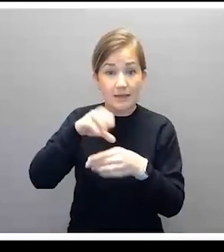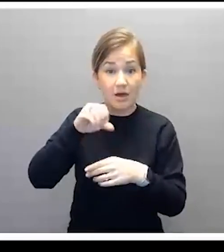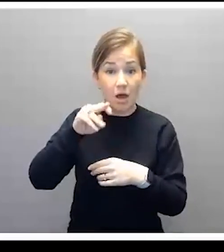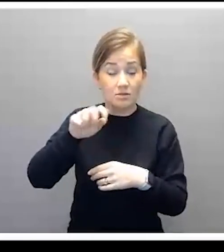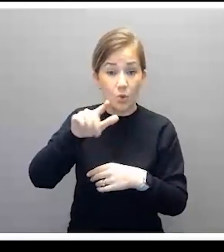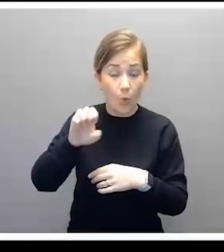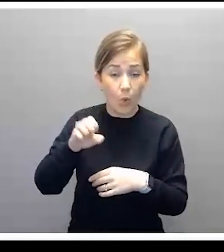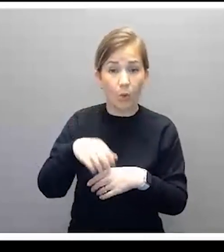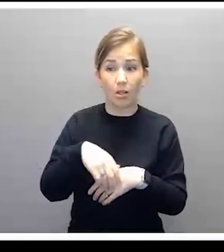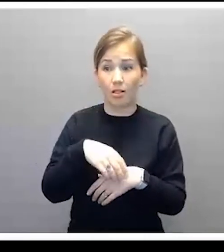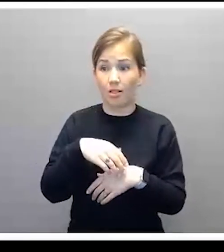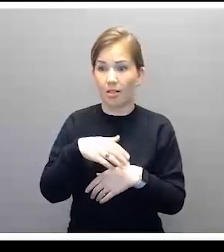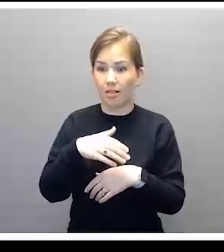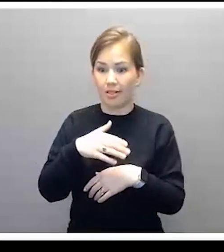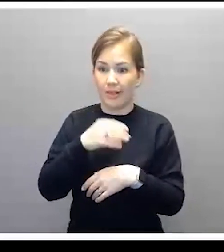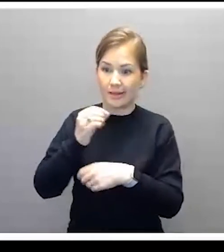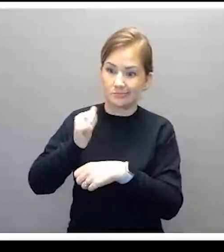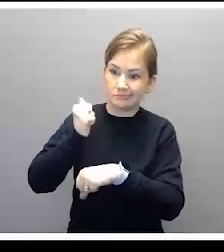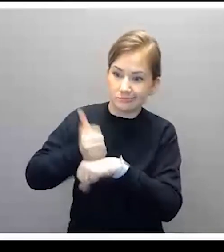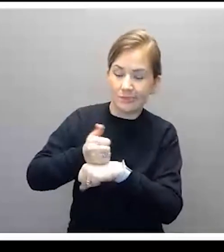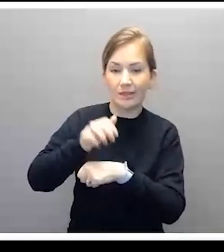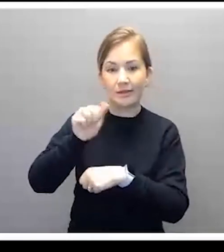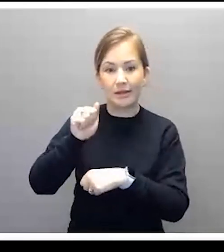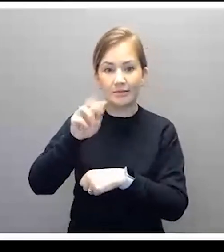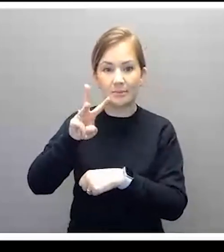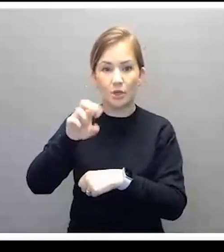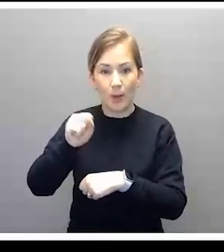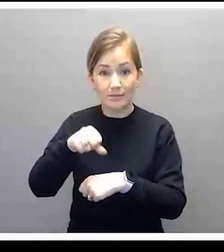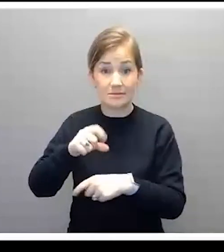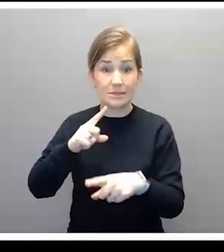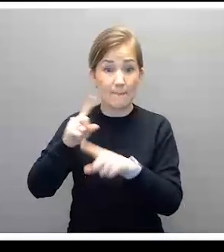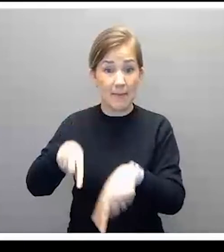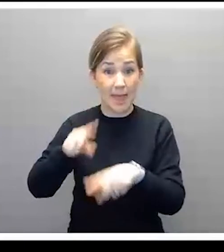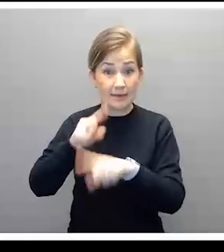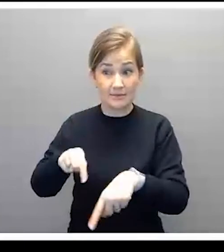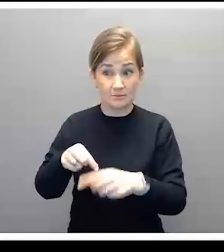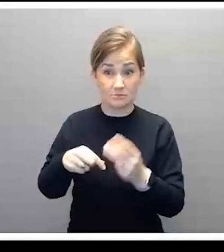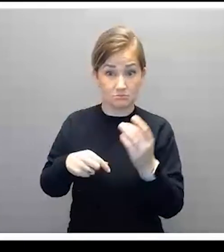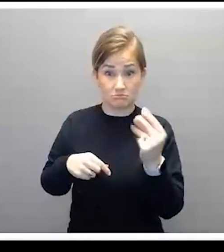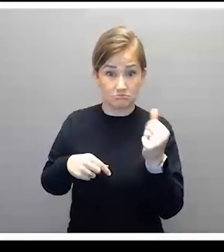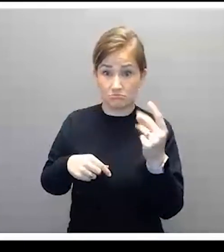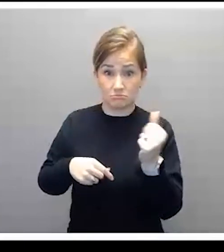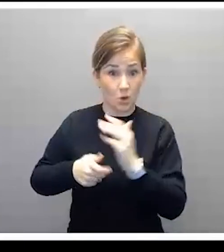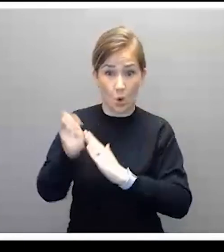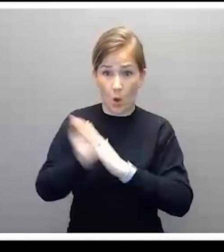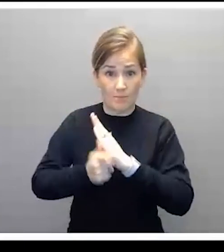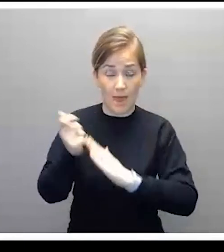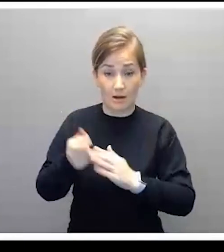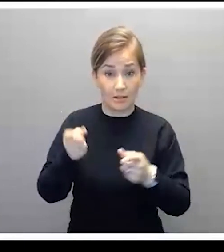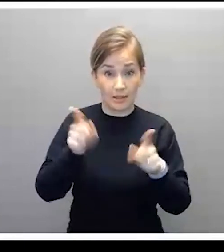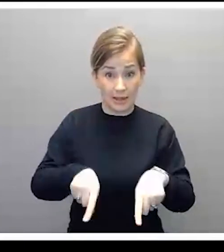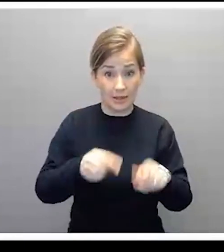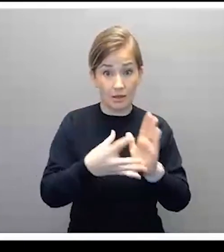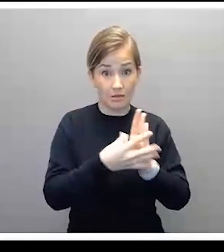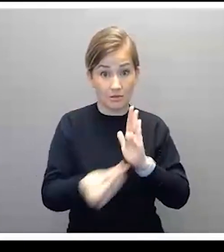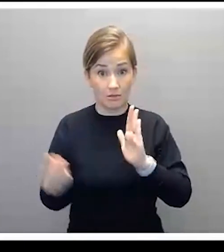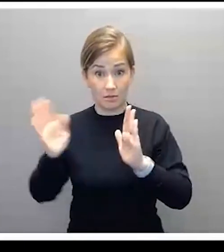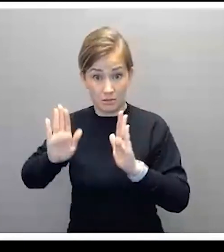or issue like command AWS CLI command, and I can automatically get it done, right? When this launches?